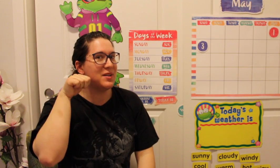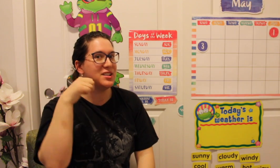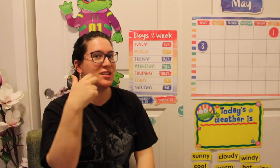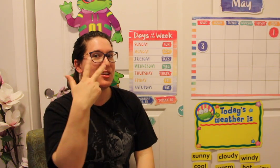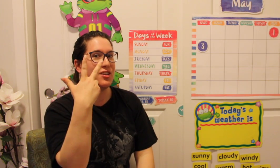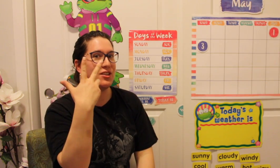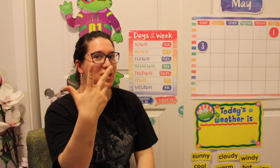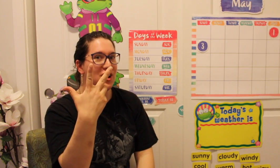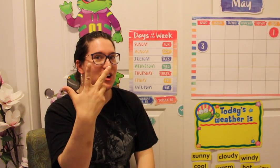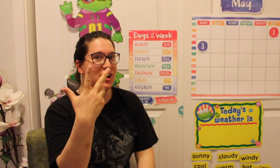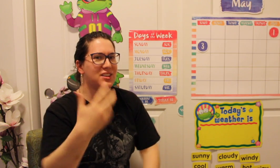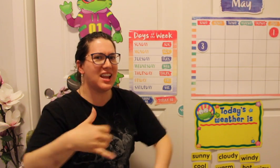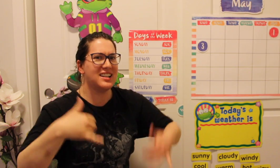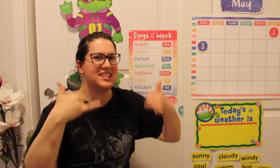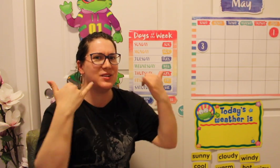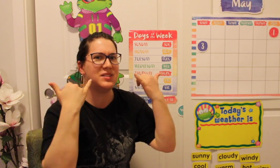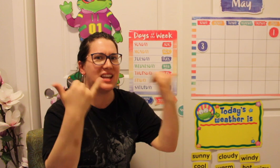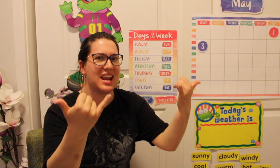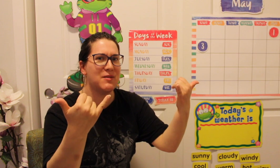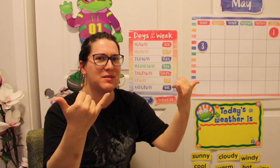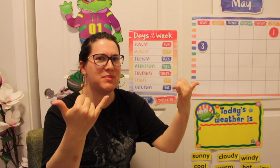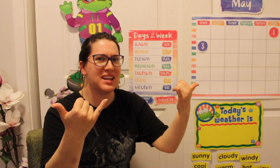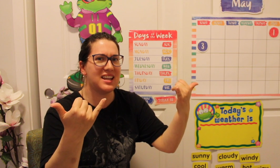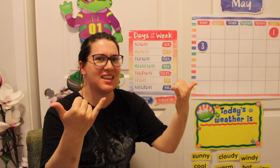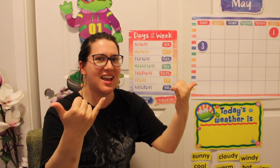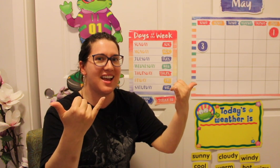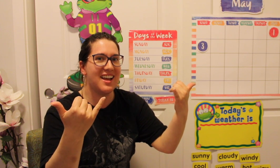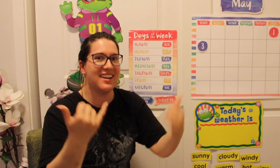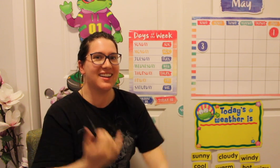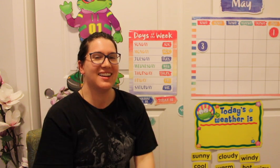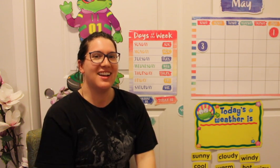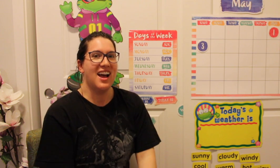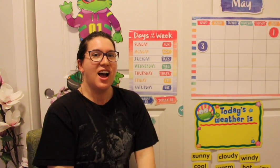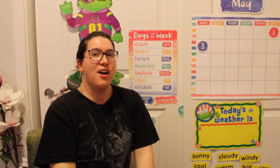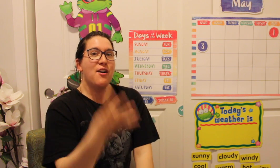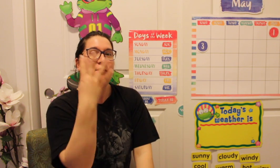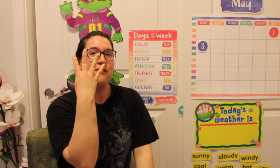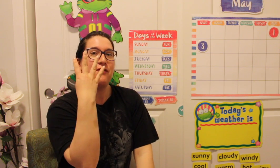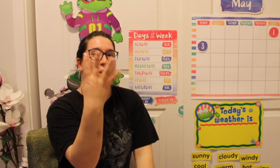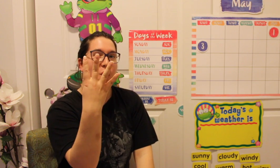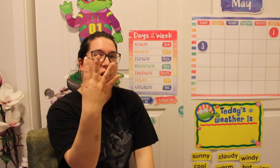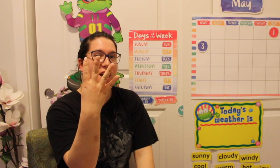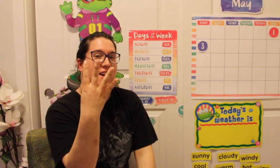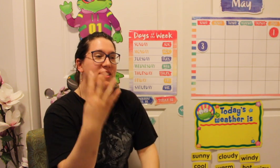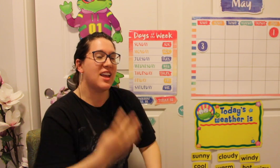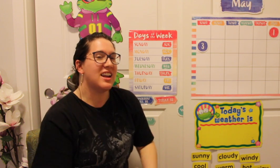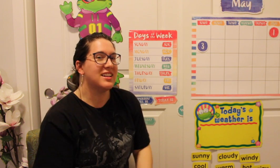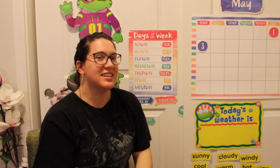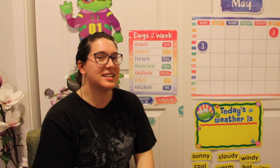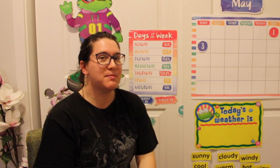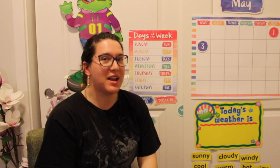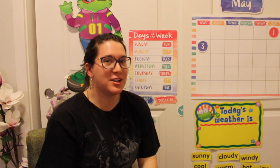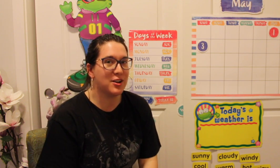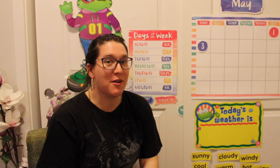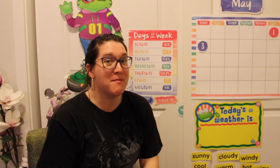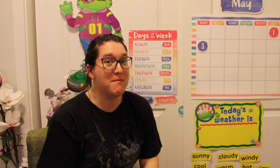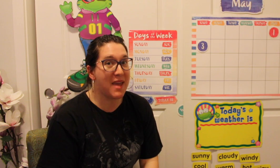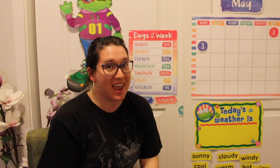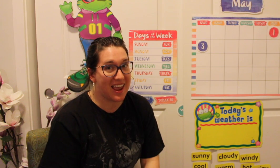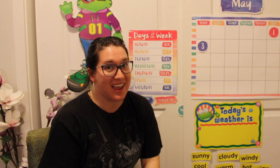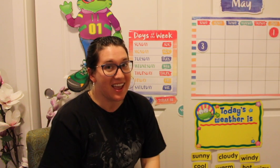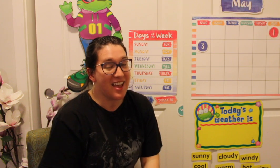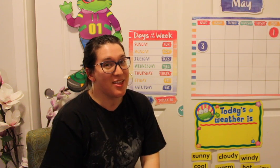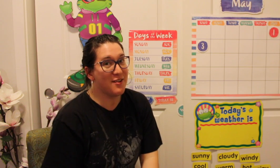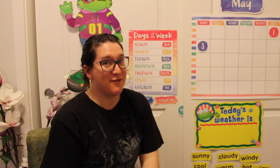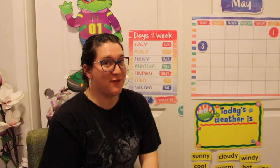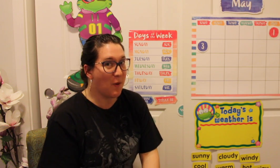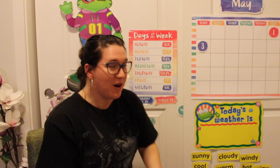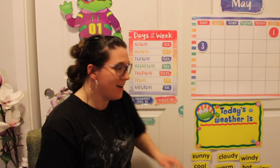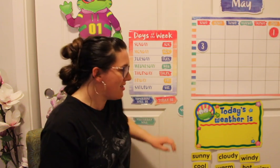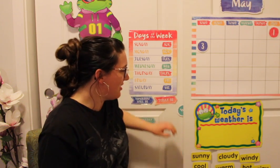the third than today would be the fourth and it's a special may the fourth be